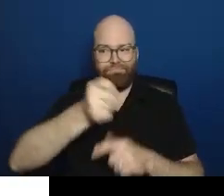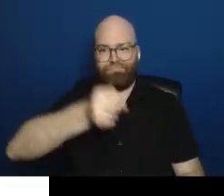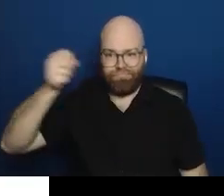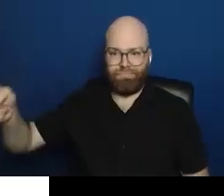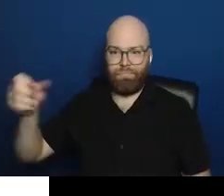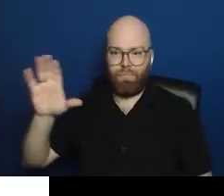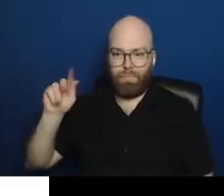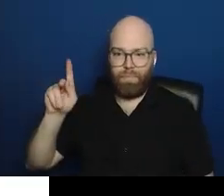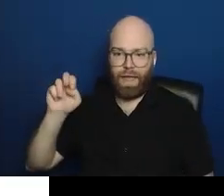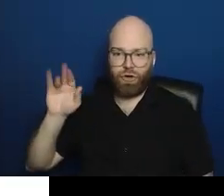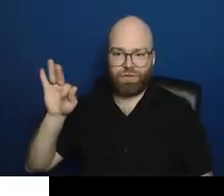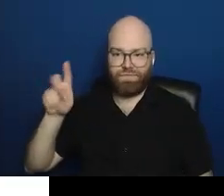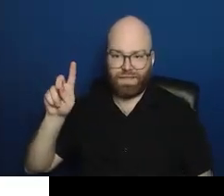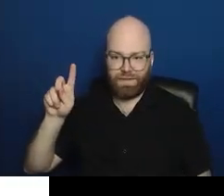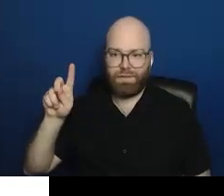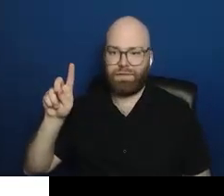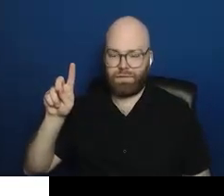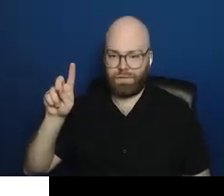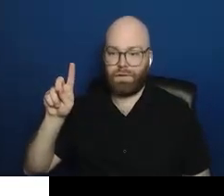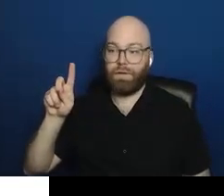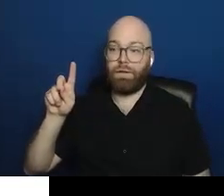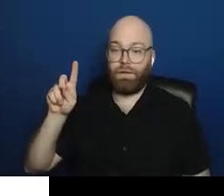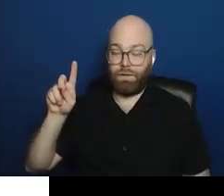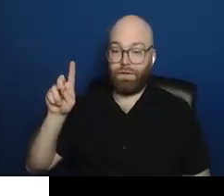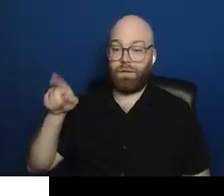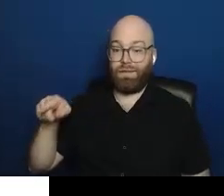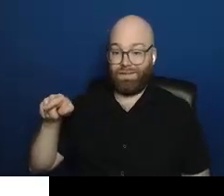Where from Bakersfield, they're being sent out of the country.